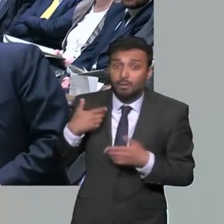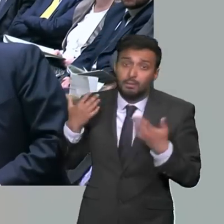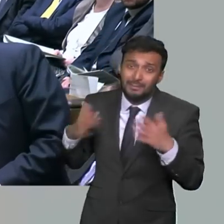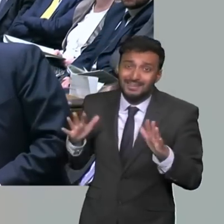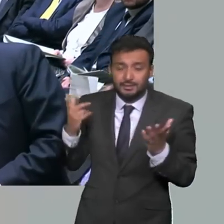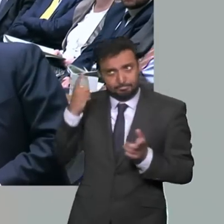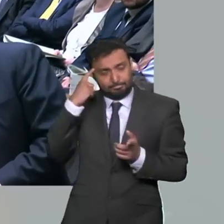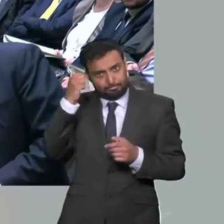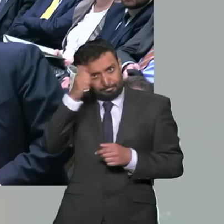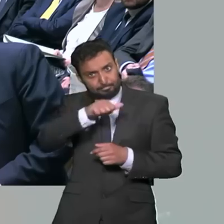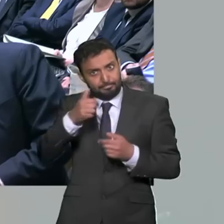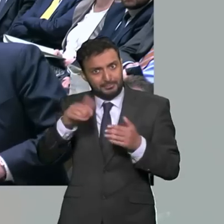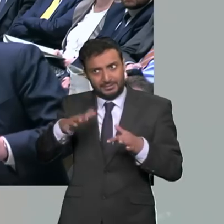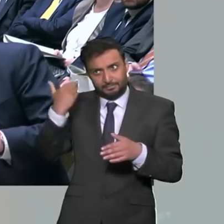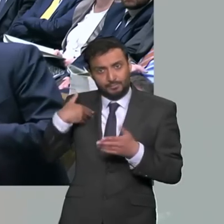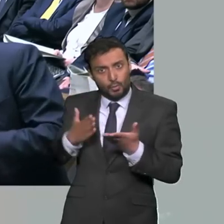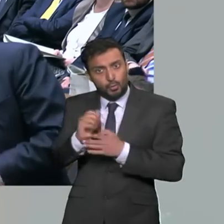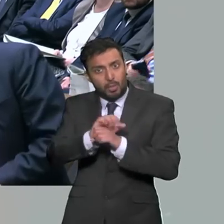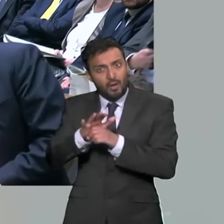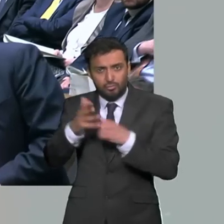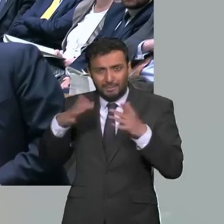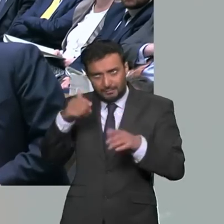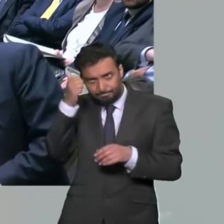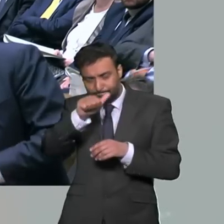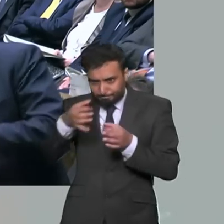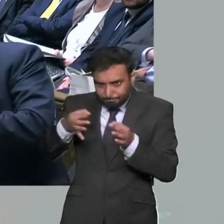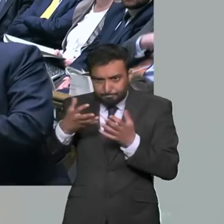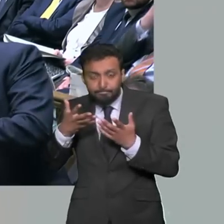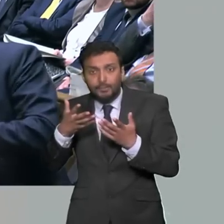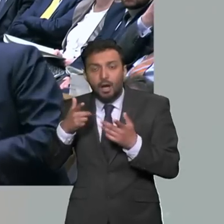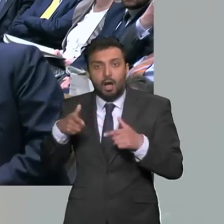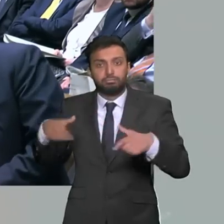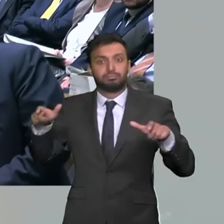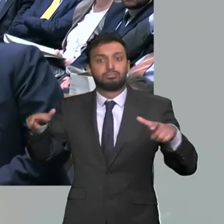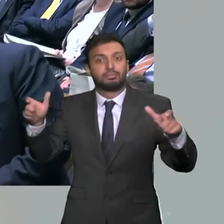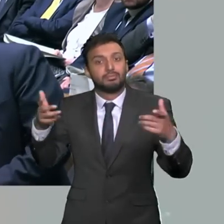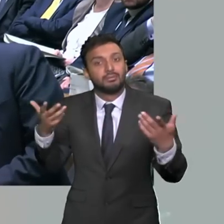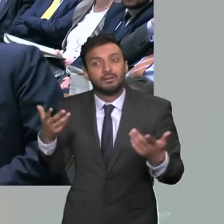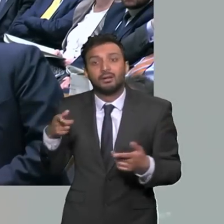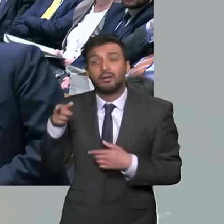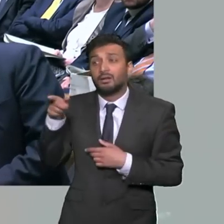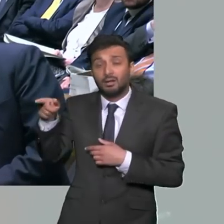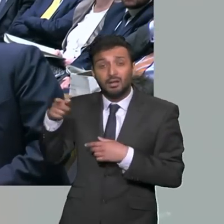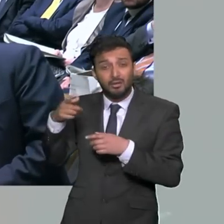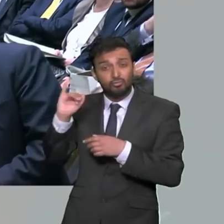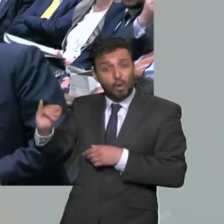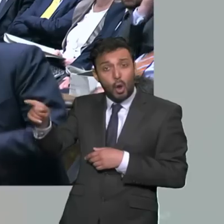our economy throughout covid and then to come out strongly. The right hon. and learned Gentleman is completely wrong about this country’s growth performance.